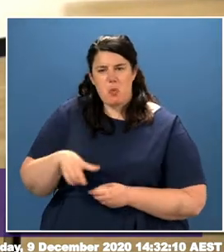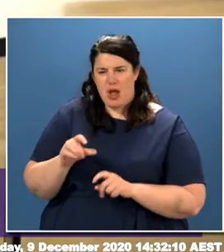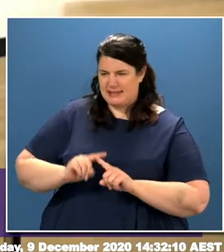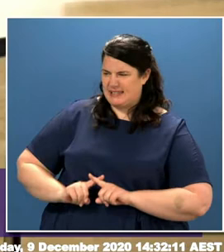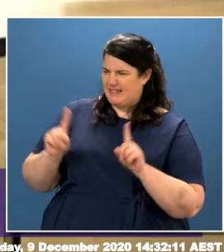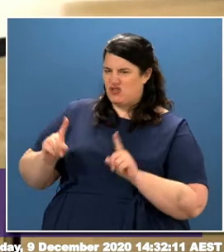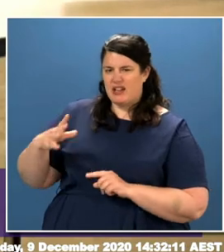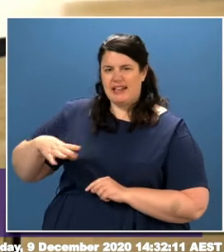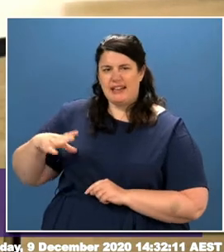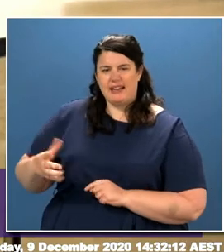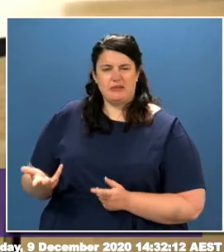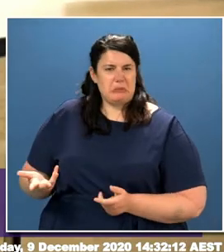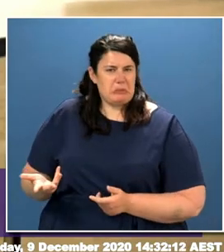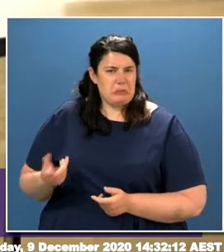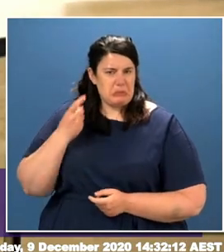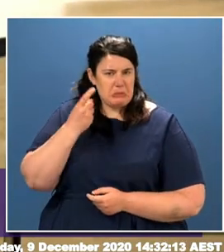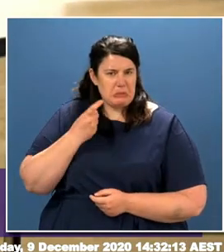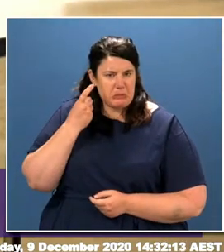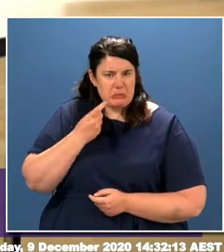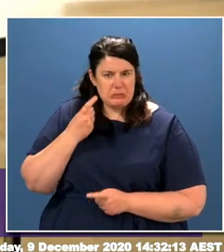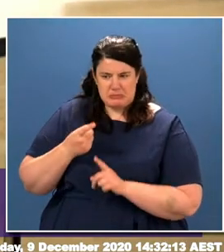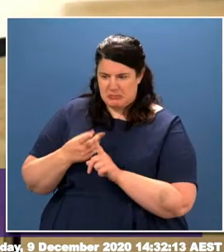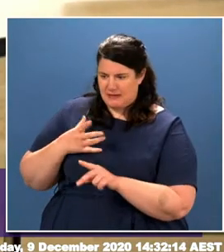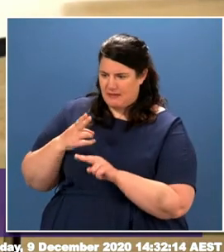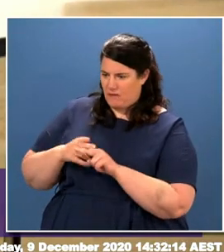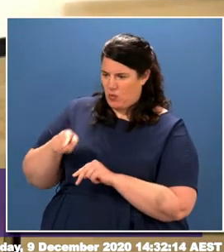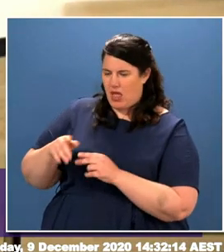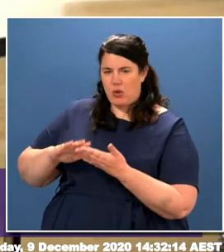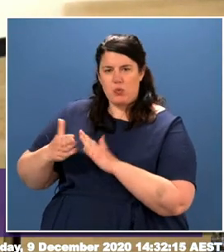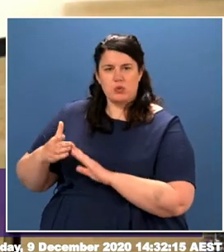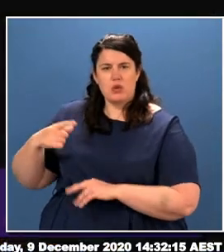Why did you feel the need to have a specific toolkit for the LGBTI community?